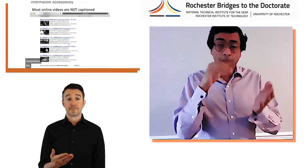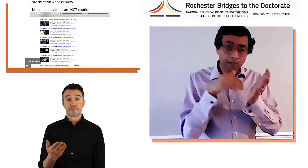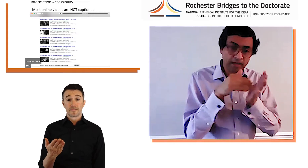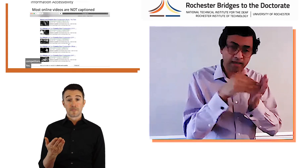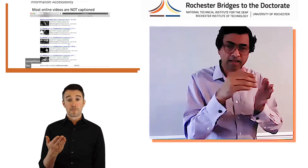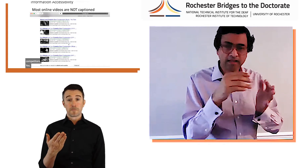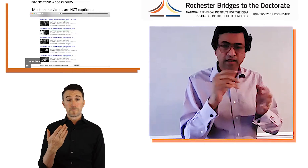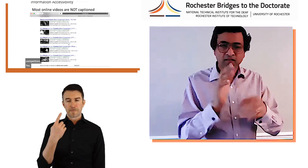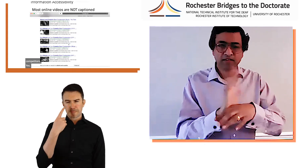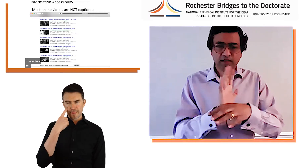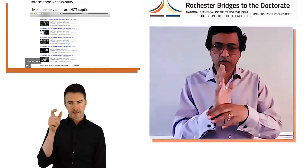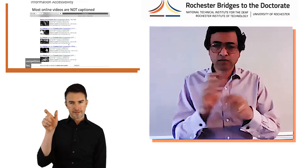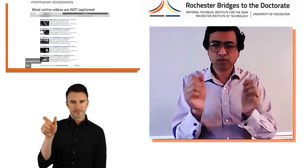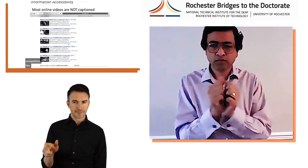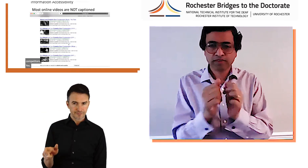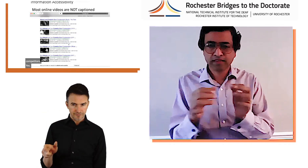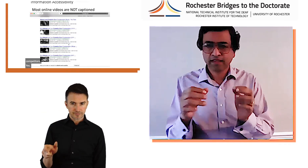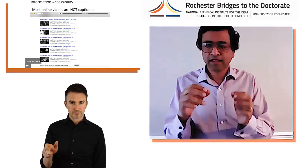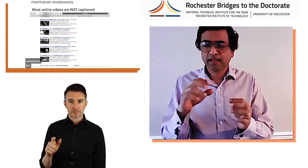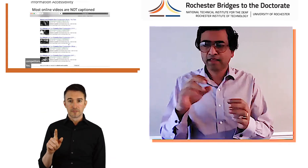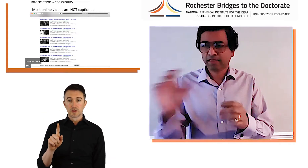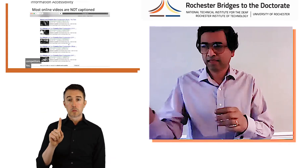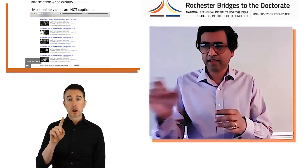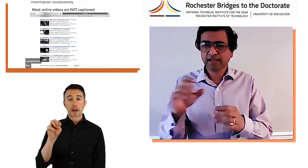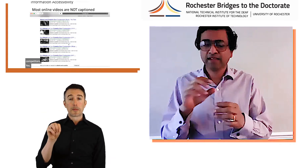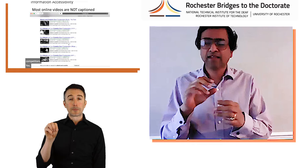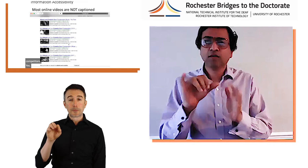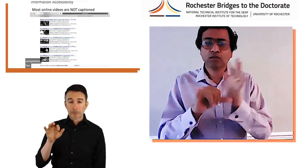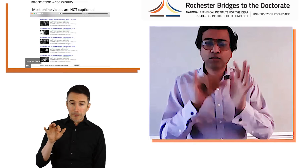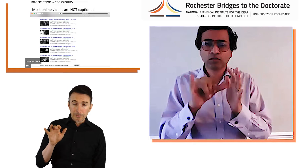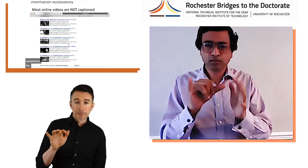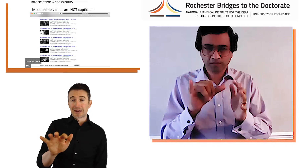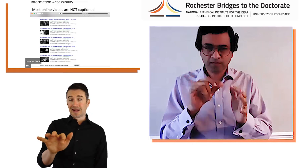So, you'll notice here that there are a million videos here on YouTube